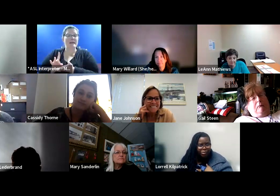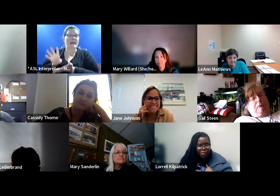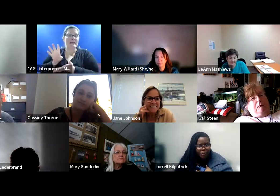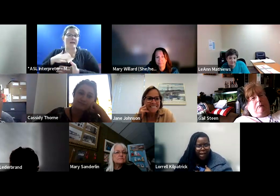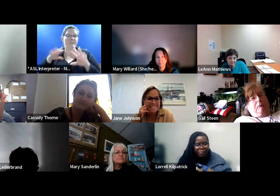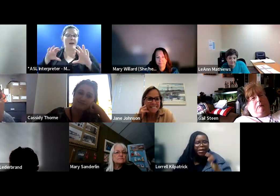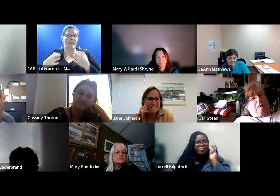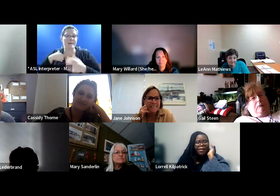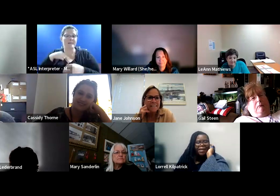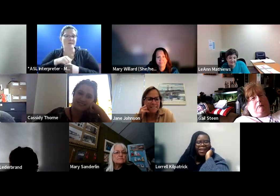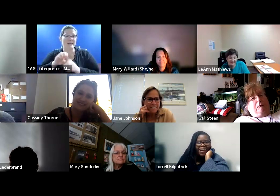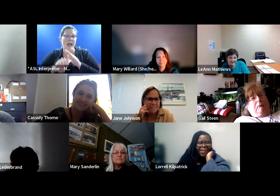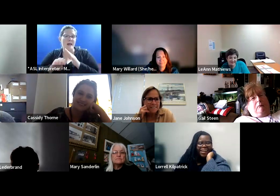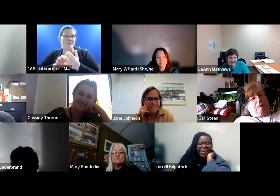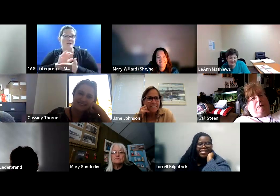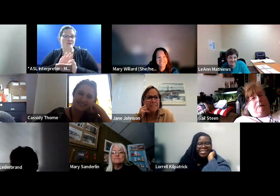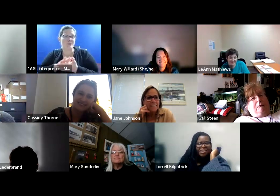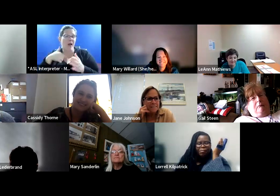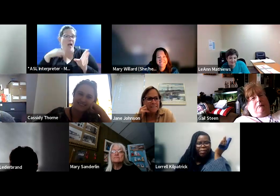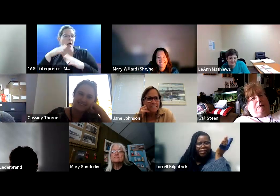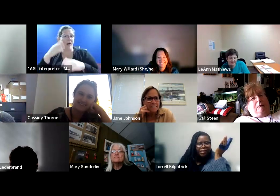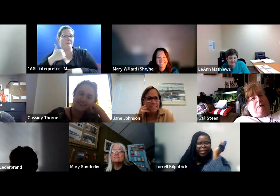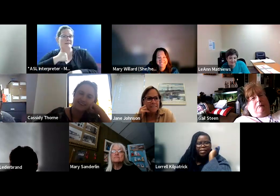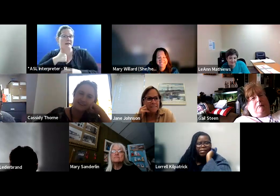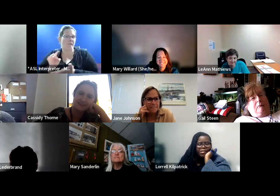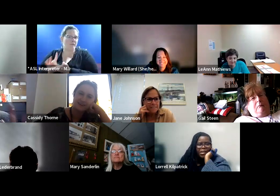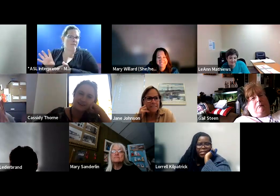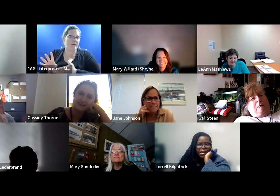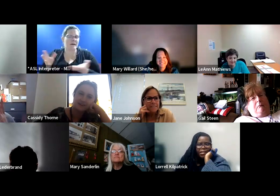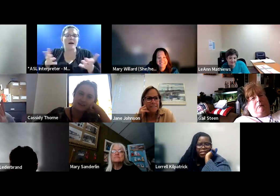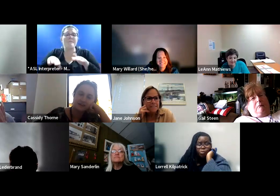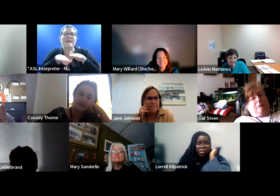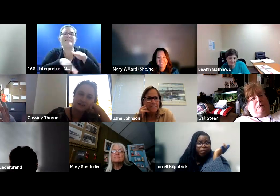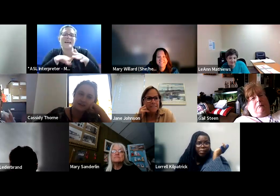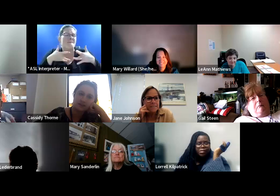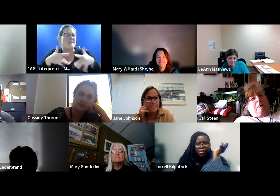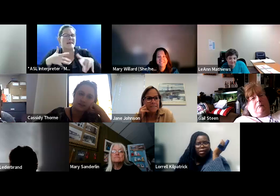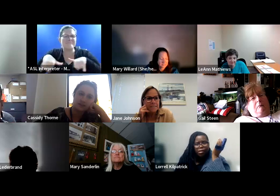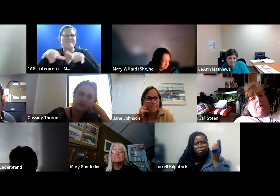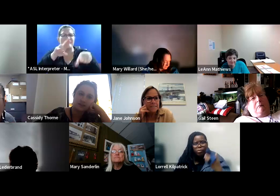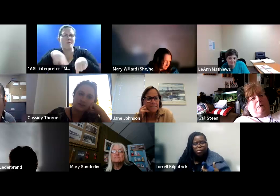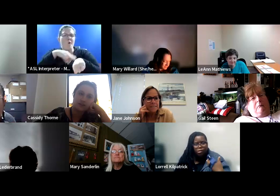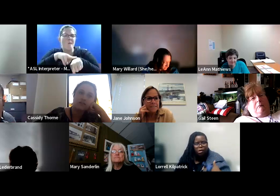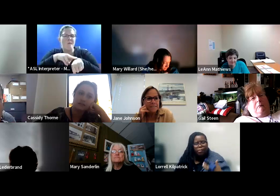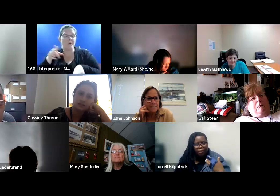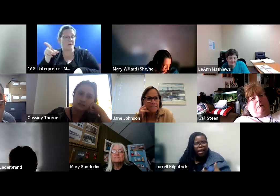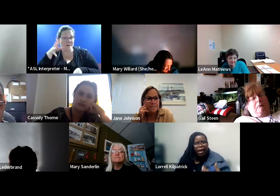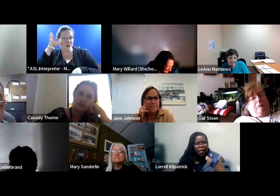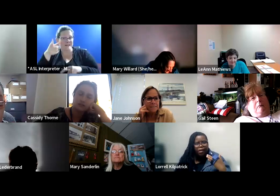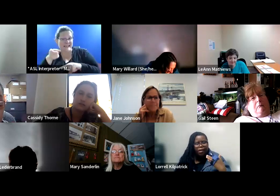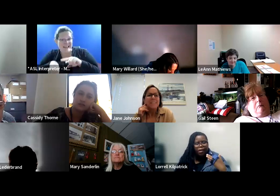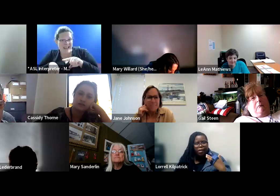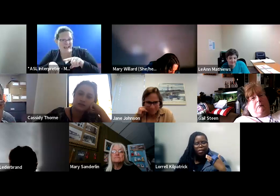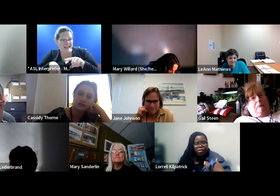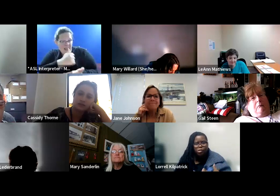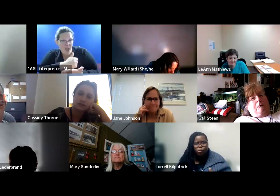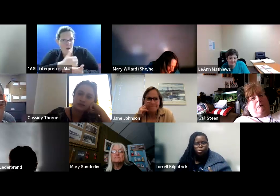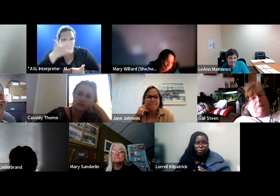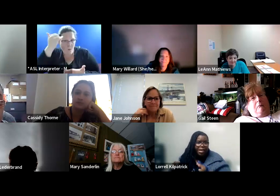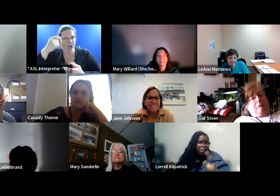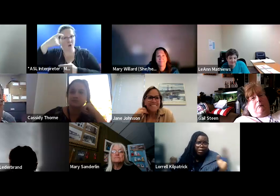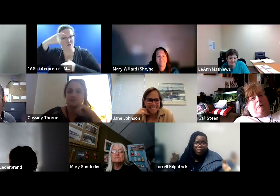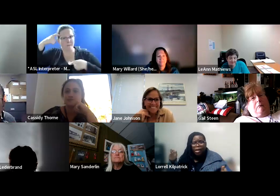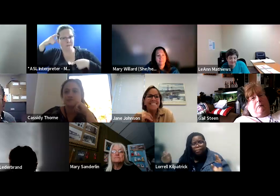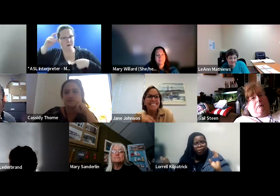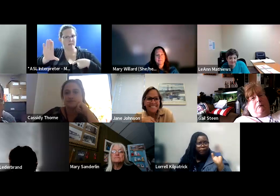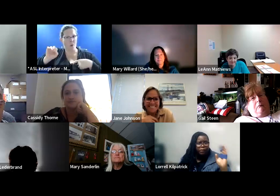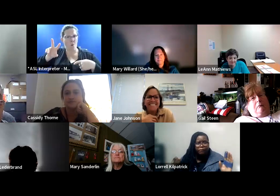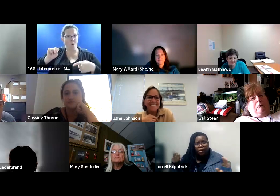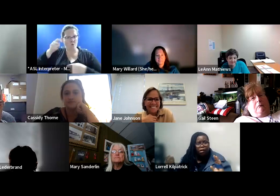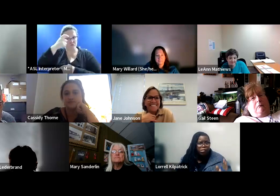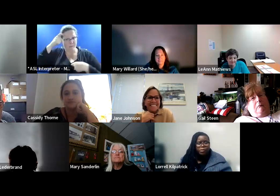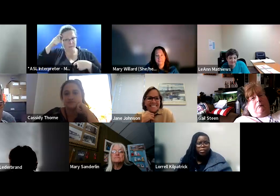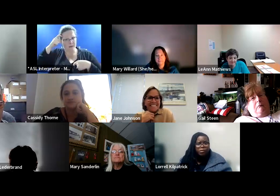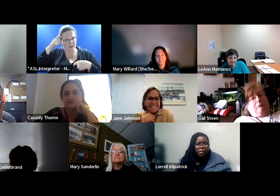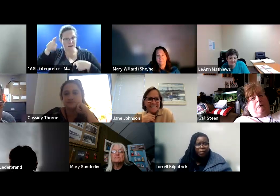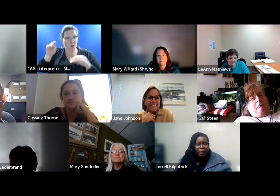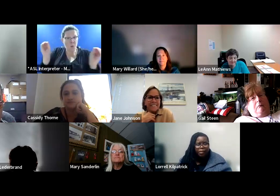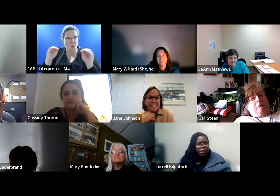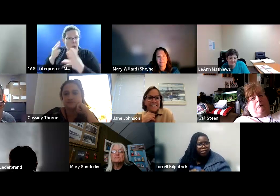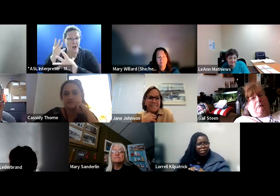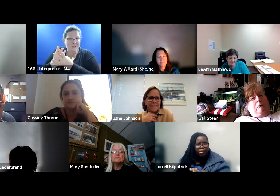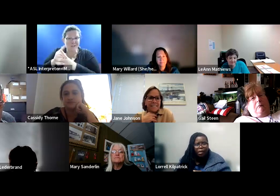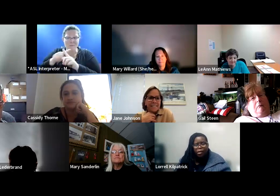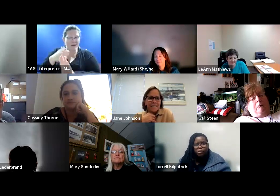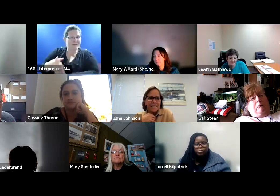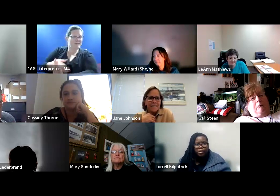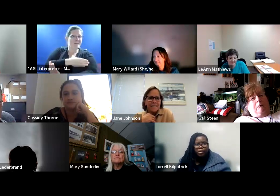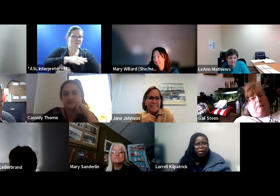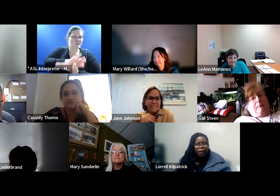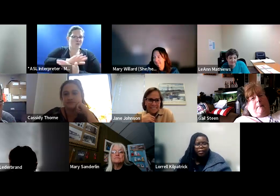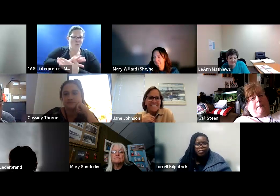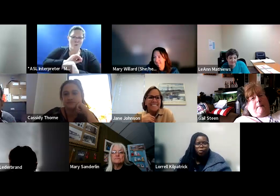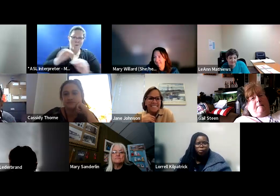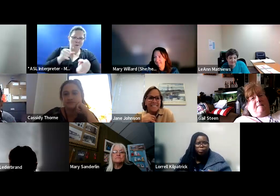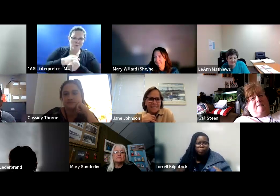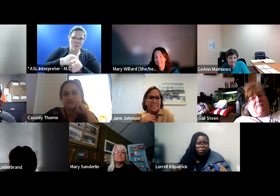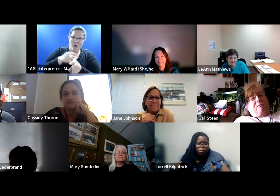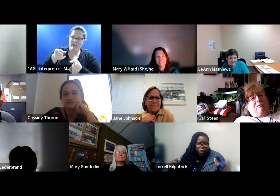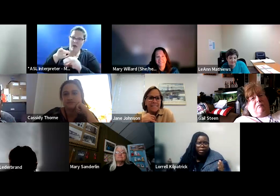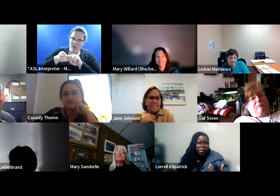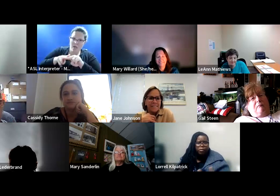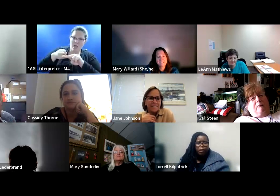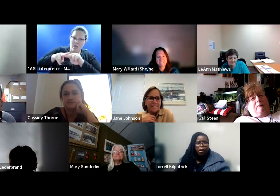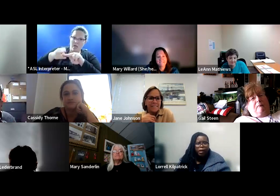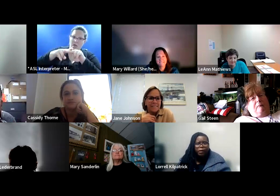THEY HAVE ALL TYPES OF ISSUES. I WORK WITH PARENTS WHO CAN'T WALK INTO THE SCHOOL. AND THEY ARE -- AS MUCH AS THEY WANT TO, THEY ARE NOT ABLE TO ADVOCATE FOR THEIR CHILDREN IN THESE ISSUES AND EVEN WHEN THEIR KIDS ARE HAVING BASIC KIDS STUFF.